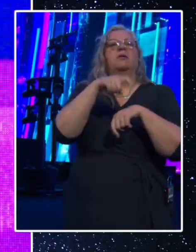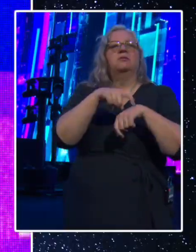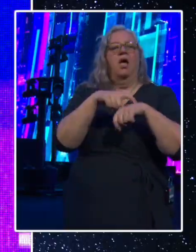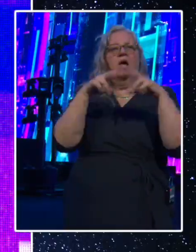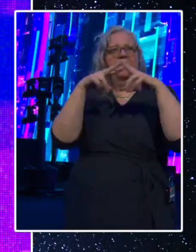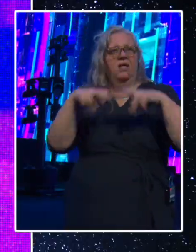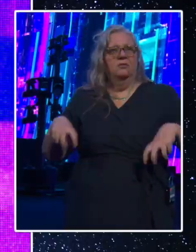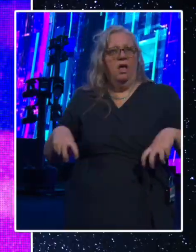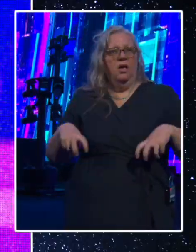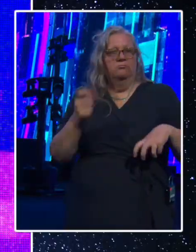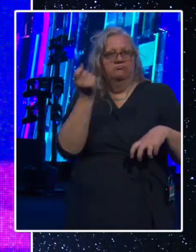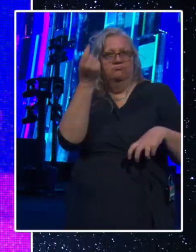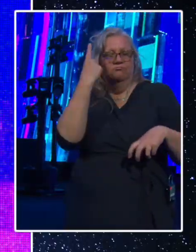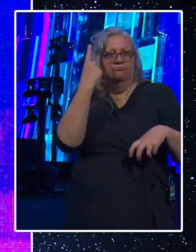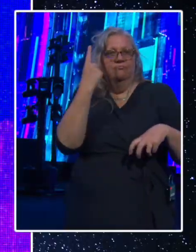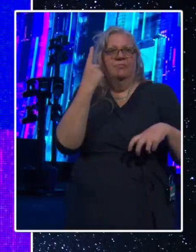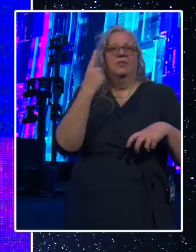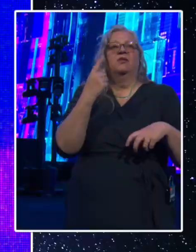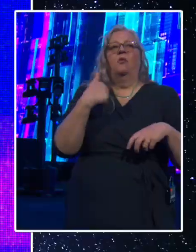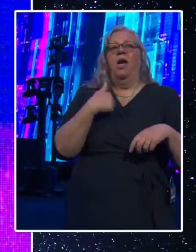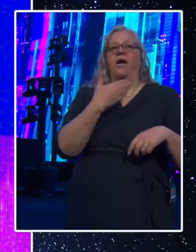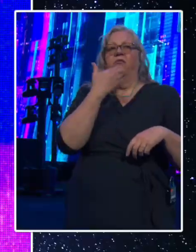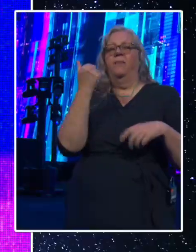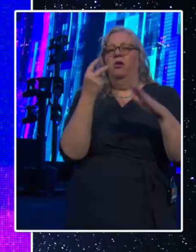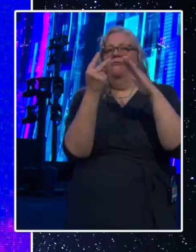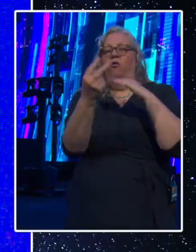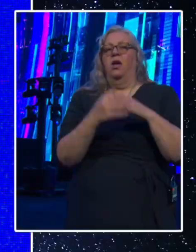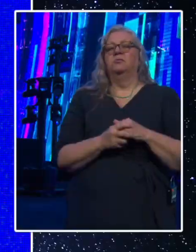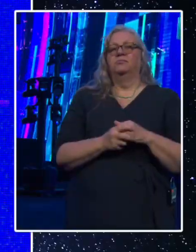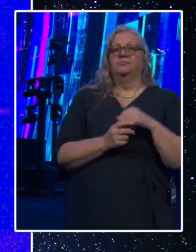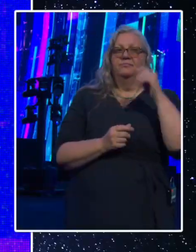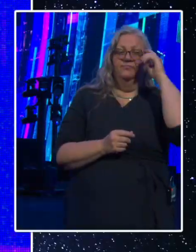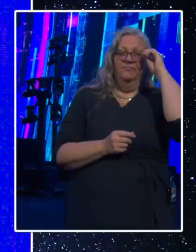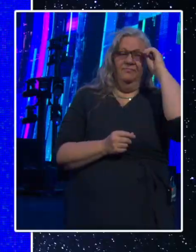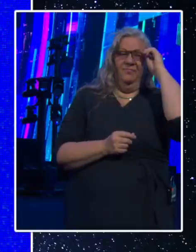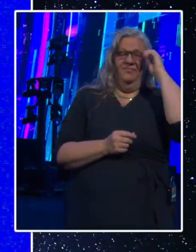that enable real-time insights and decisions, so I can get a better forecast.